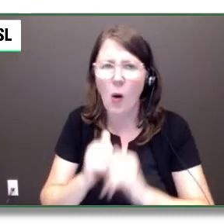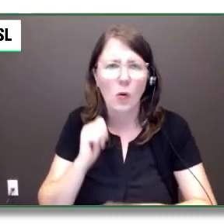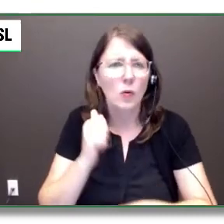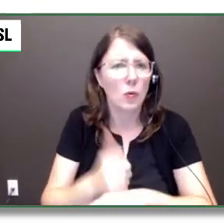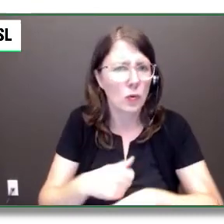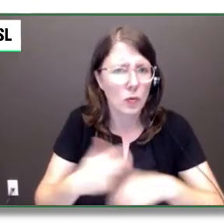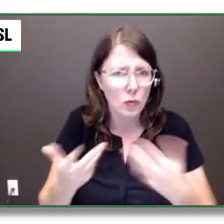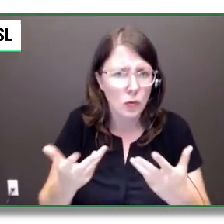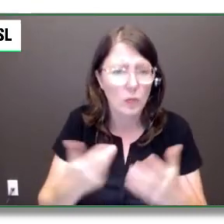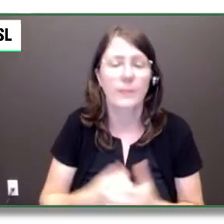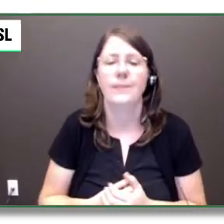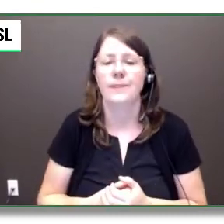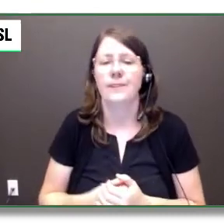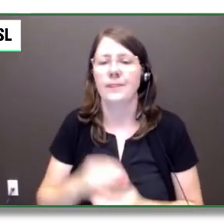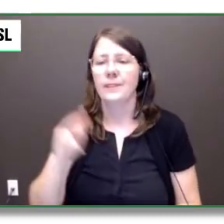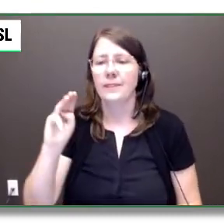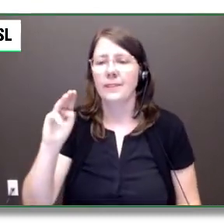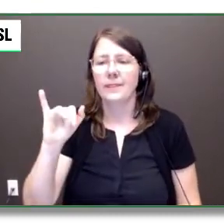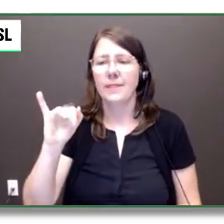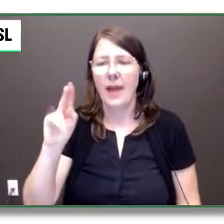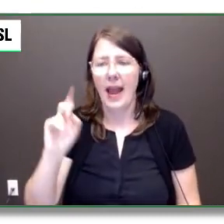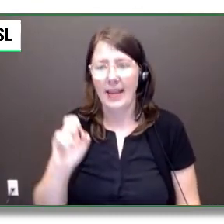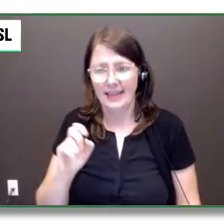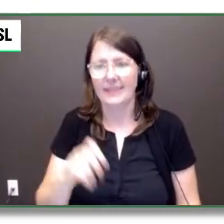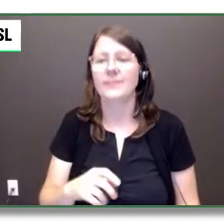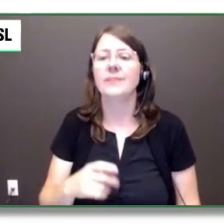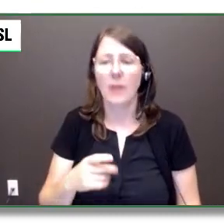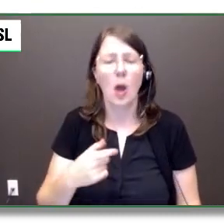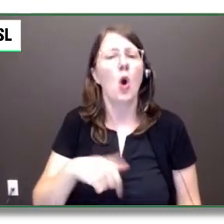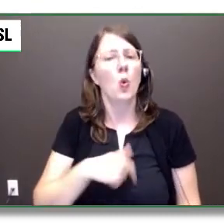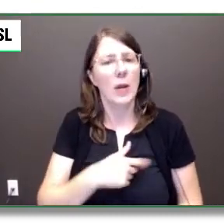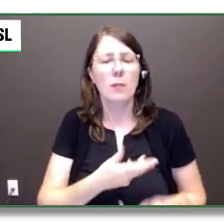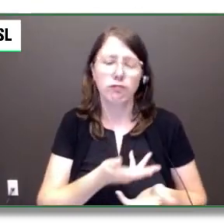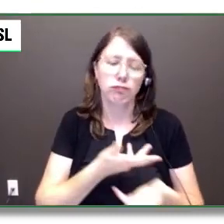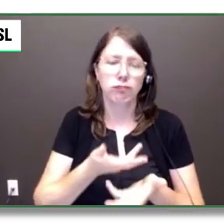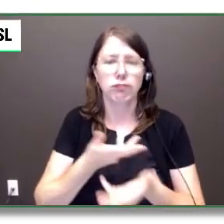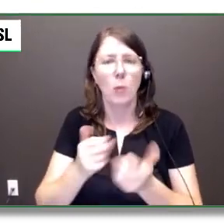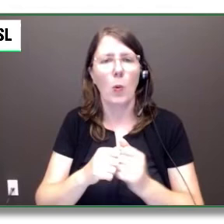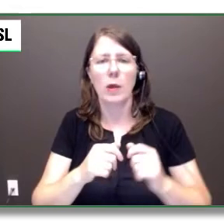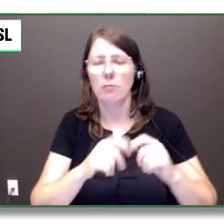park agencies. Um in Quebec we've we've um developed a